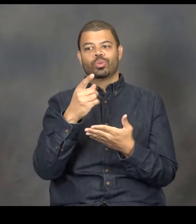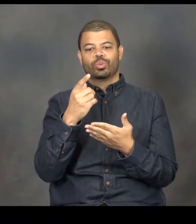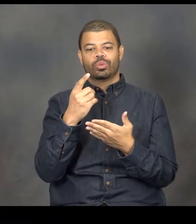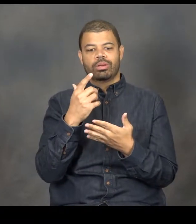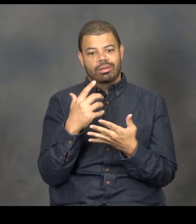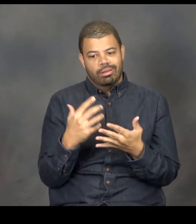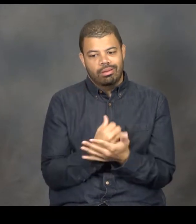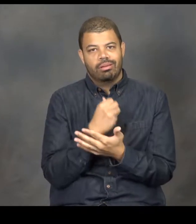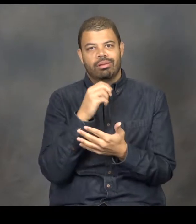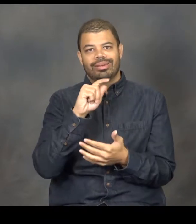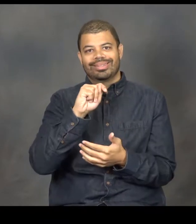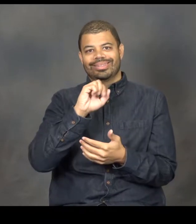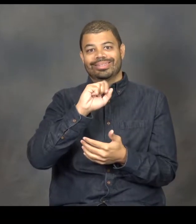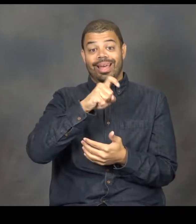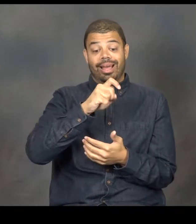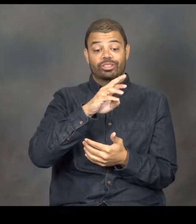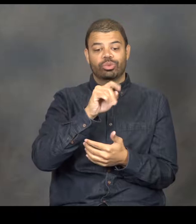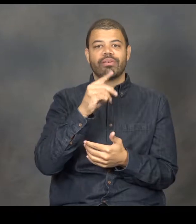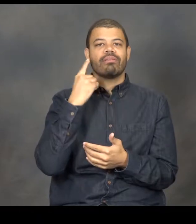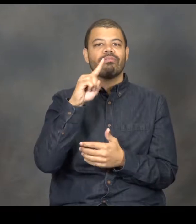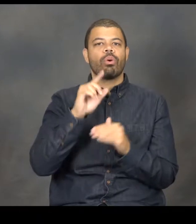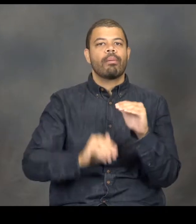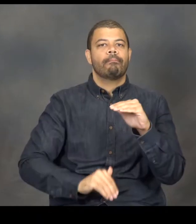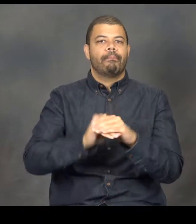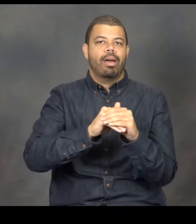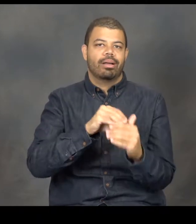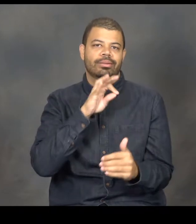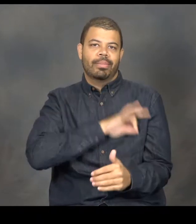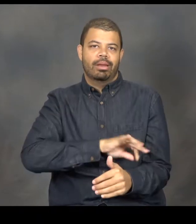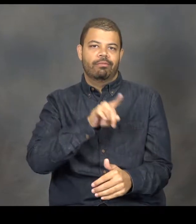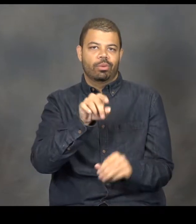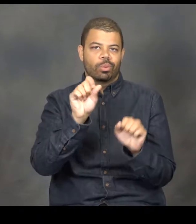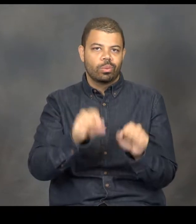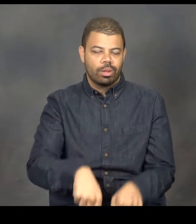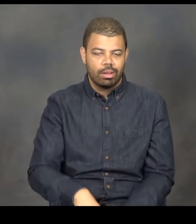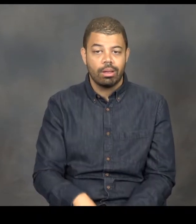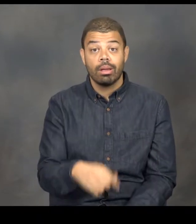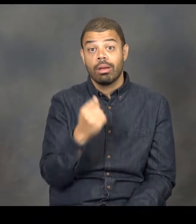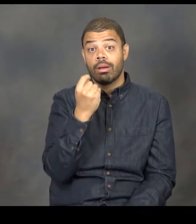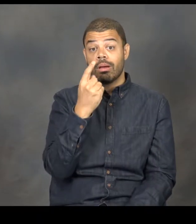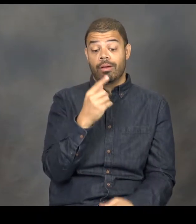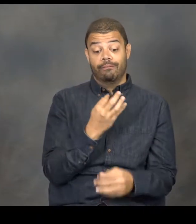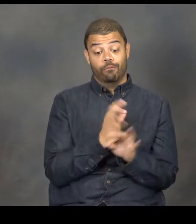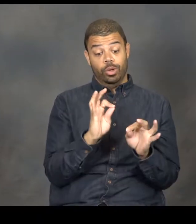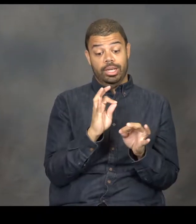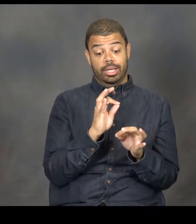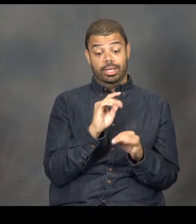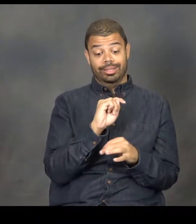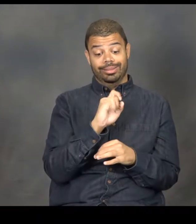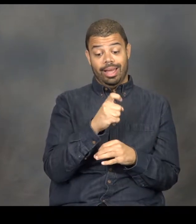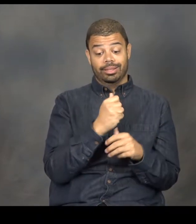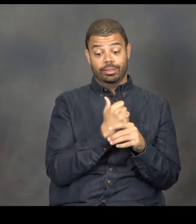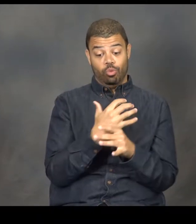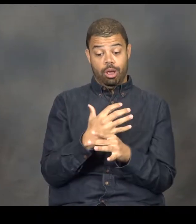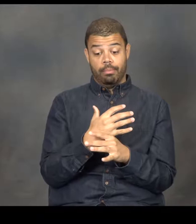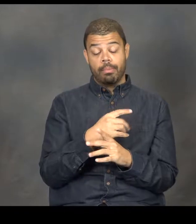to get your taxes done for free. We can save you several hundred dollars. We combine you filing with direct deposit and we can get your tax return refund back to you in a matter of weeks. You know between one week, maybe two weeks.